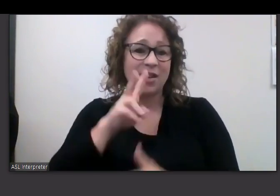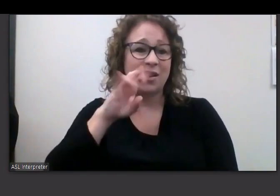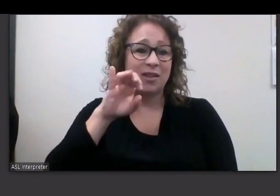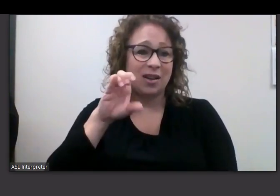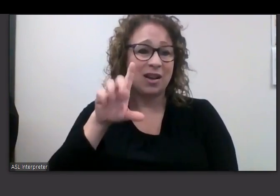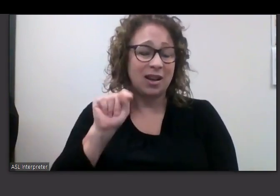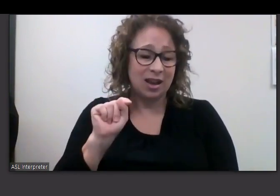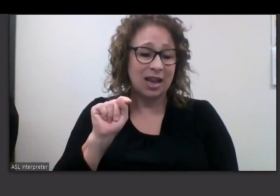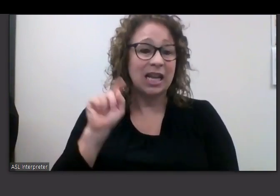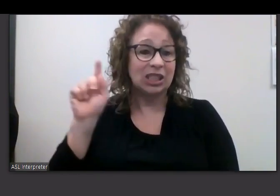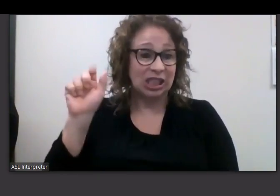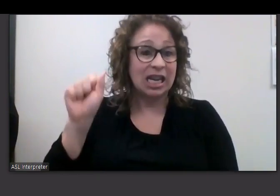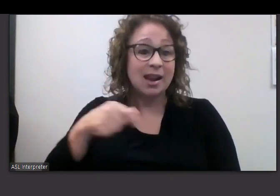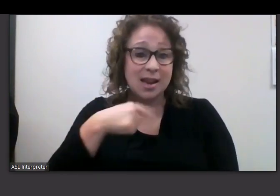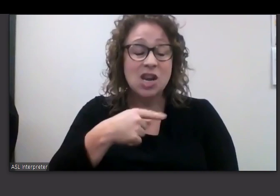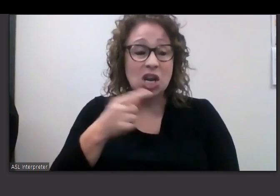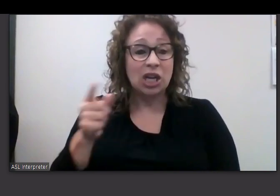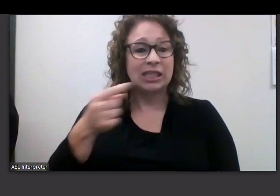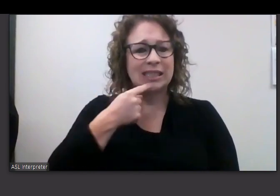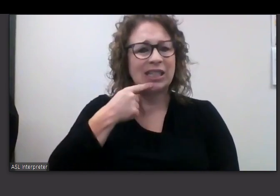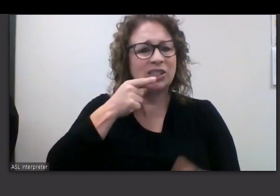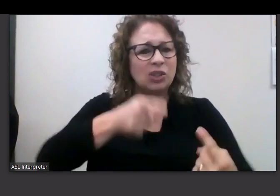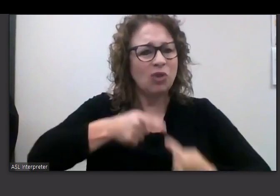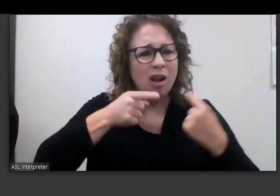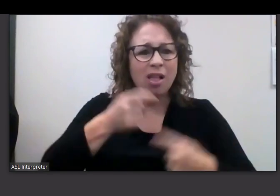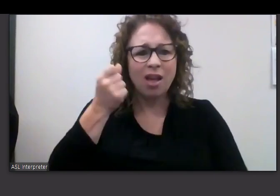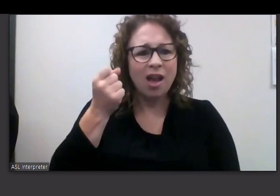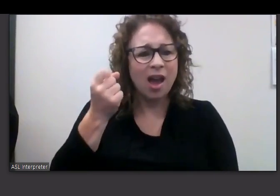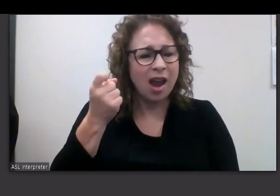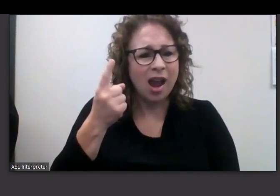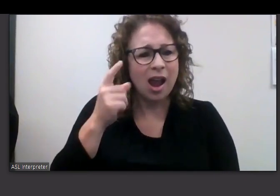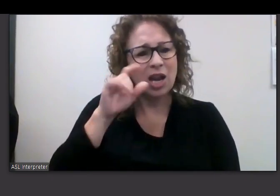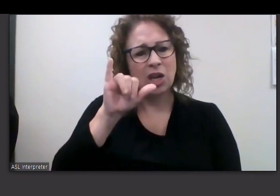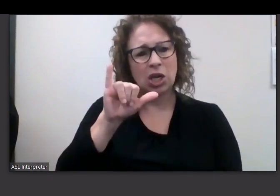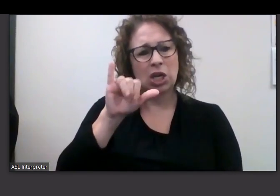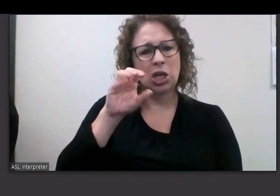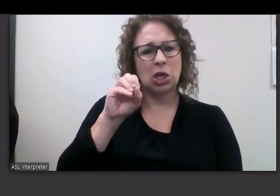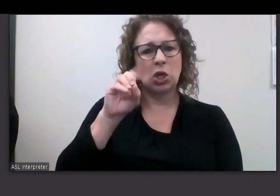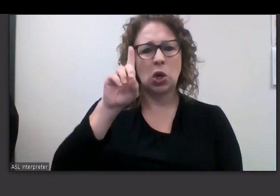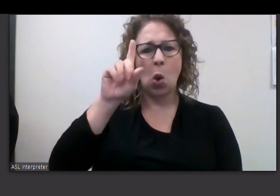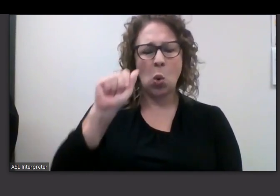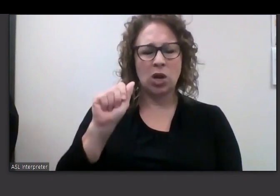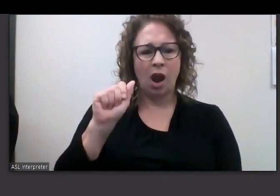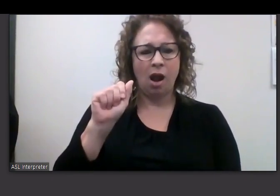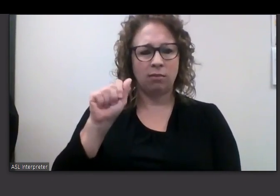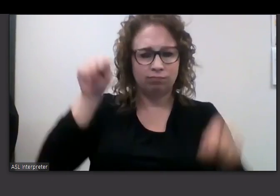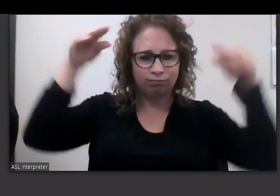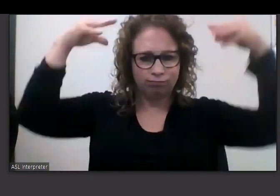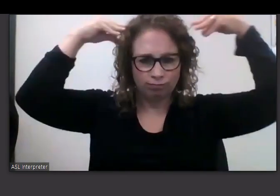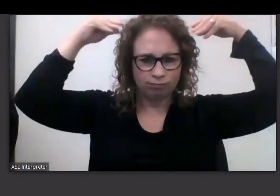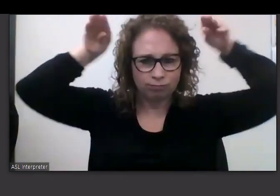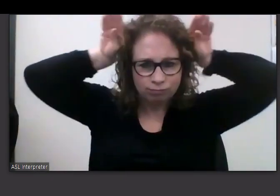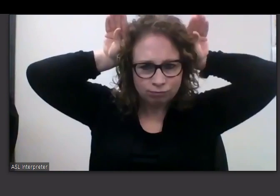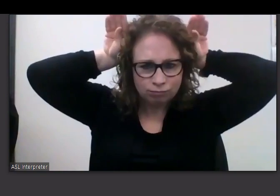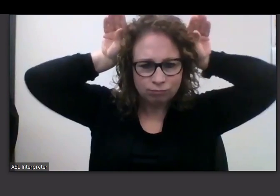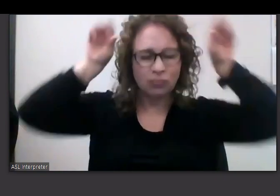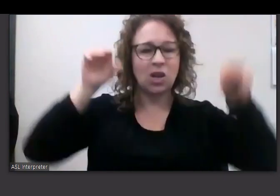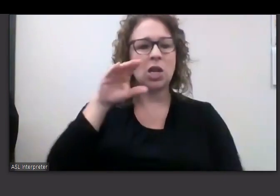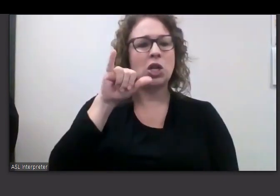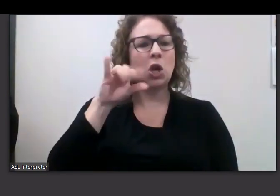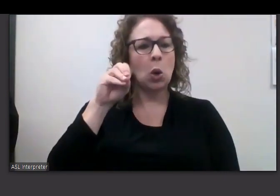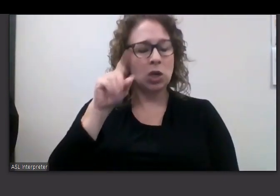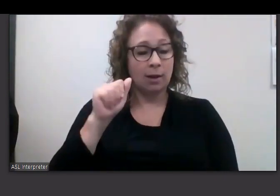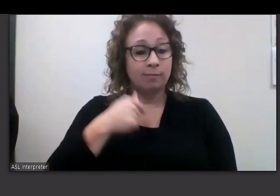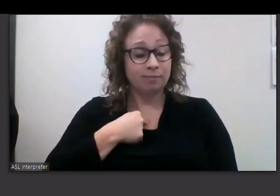said that she had trouble understanding Yoda but I could understand him just fine with my captioning glasses.